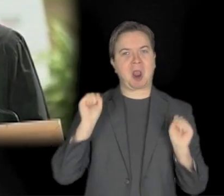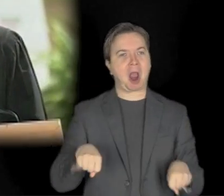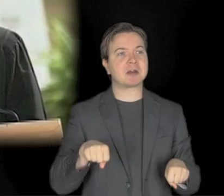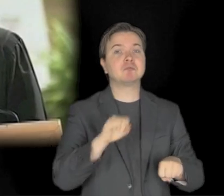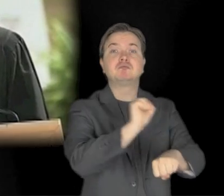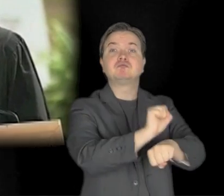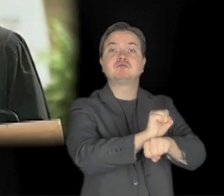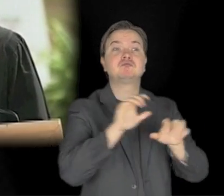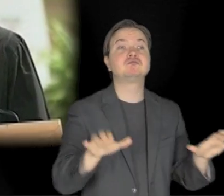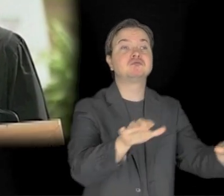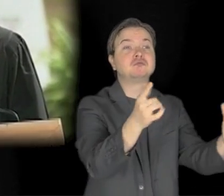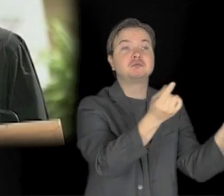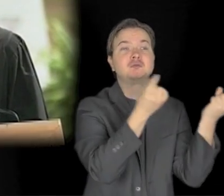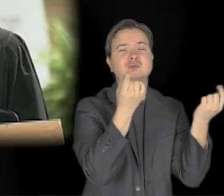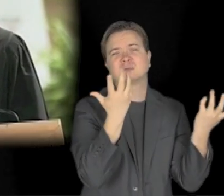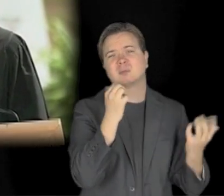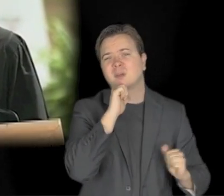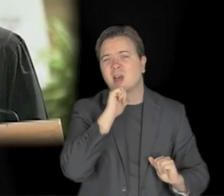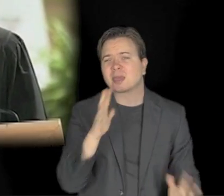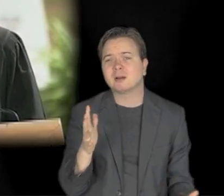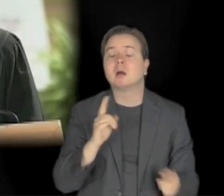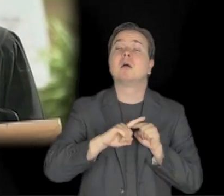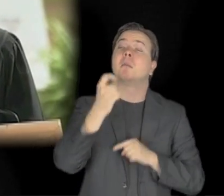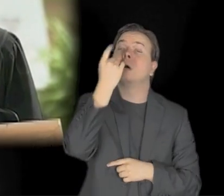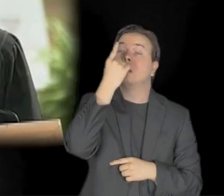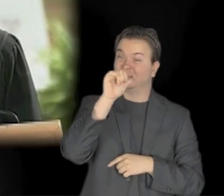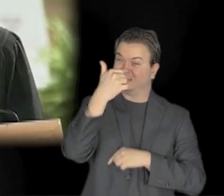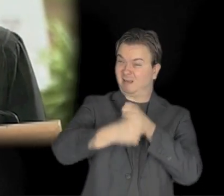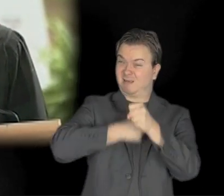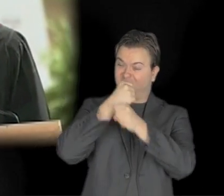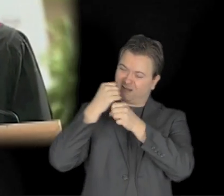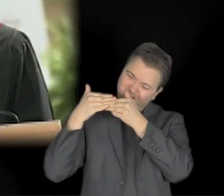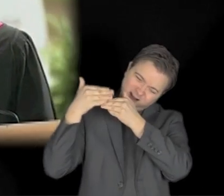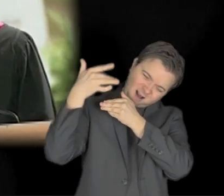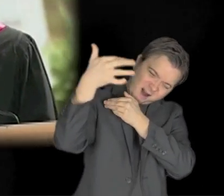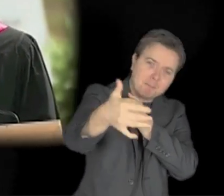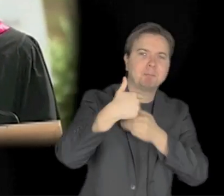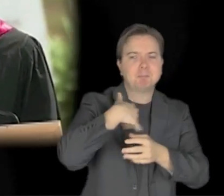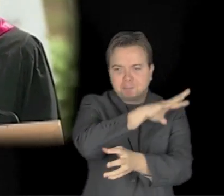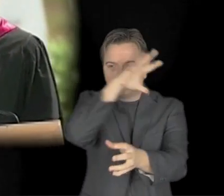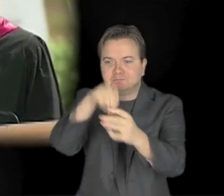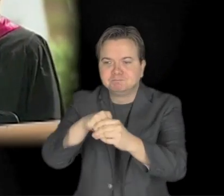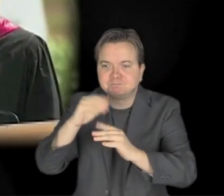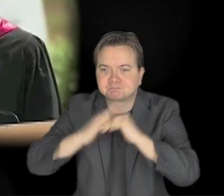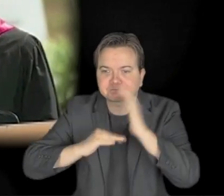But ten years later, when we were designing the first Macintosh computer, it all came back to me.